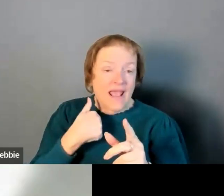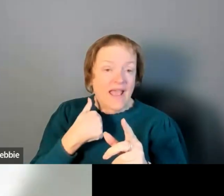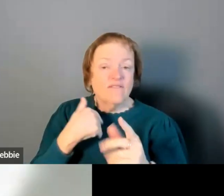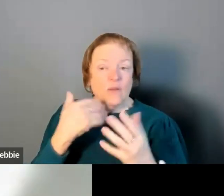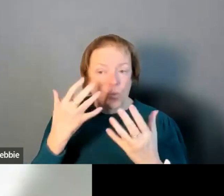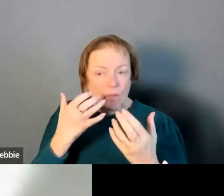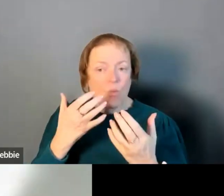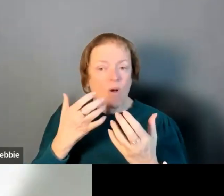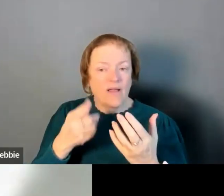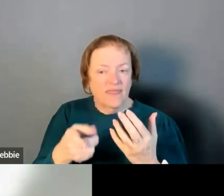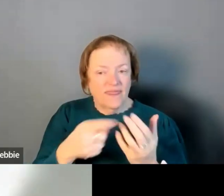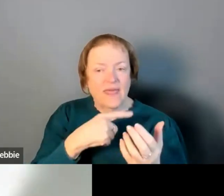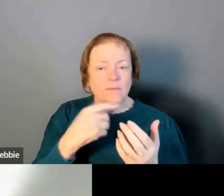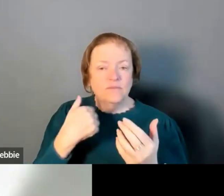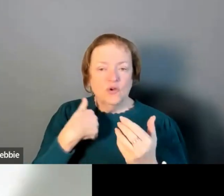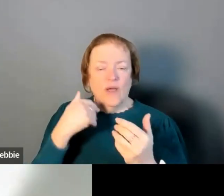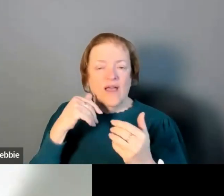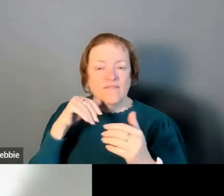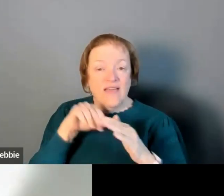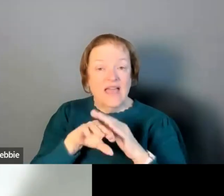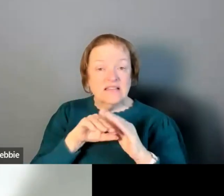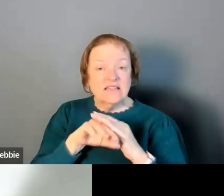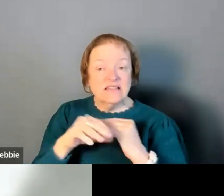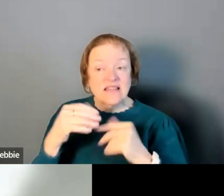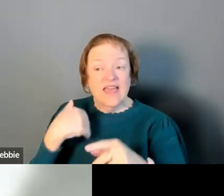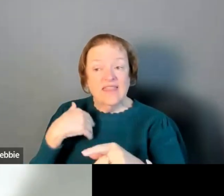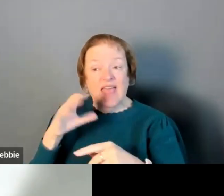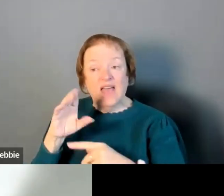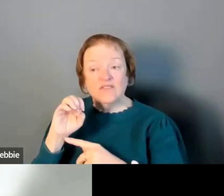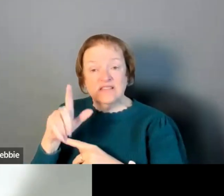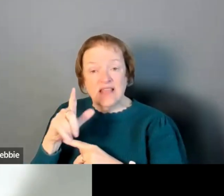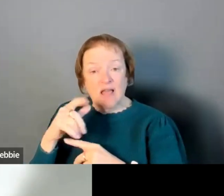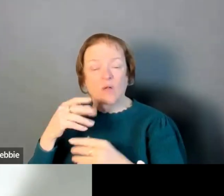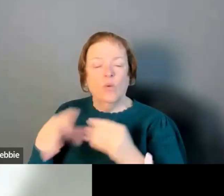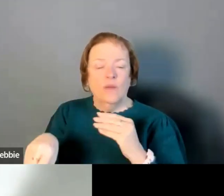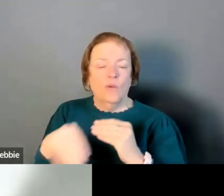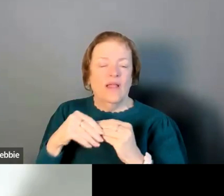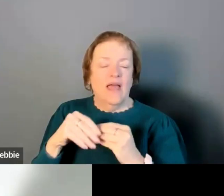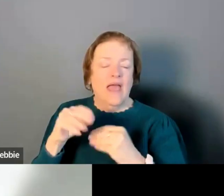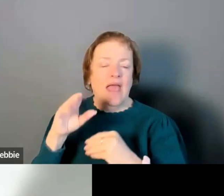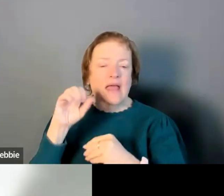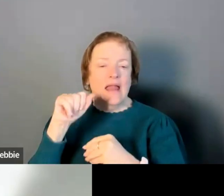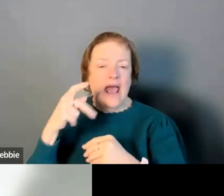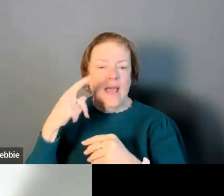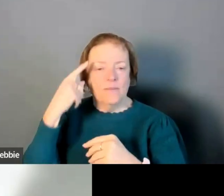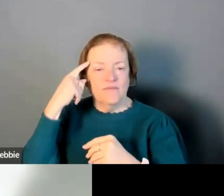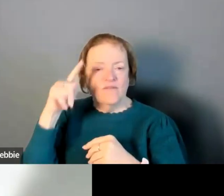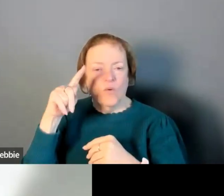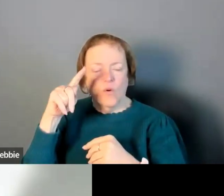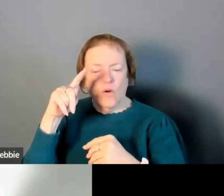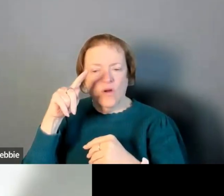And they have a cell phone, we will put the app on their cell phone with permission from their parent, just so that they have that.